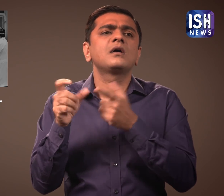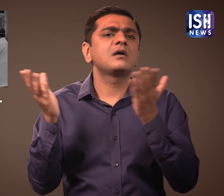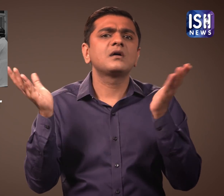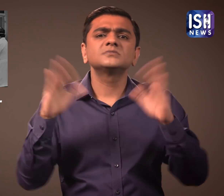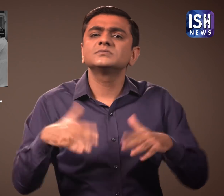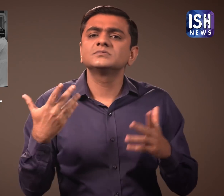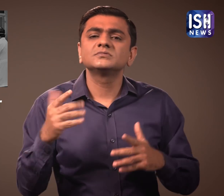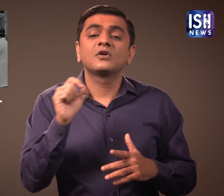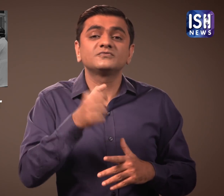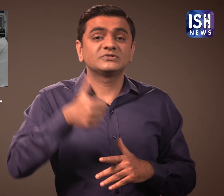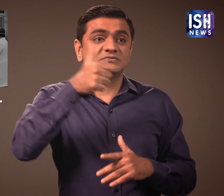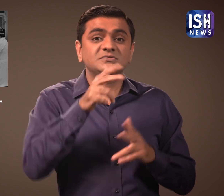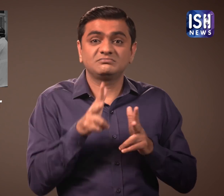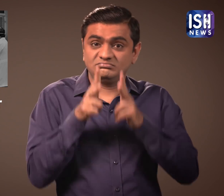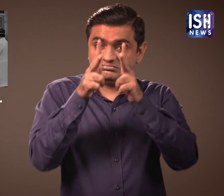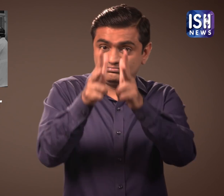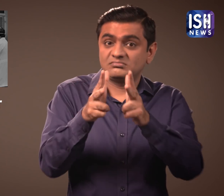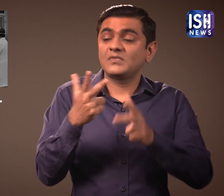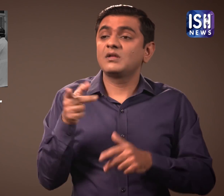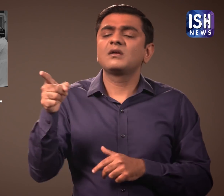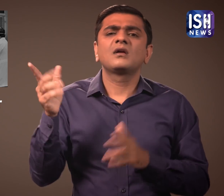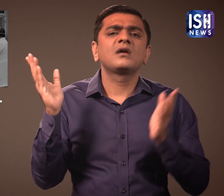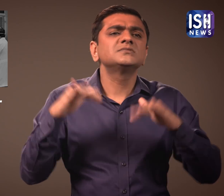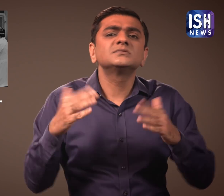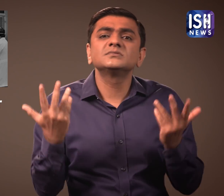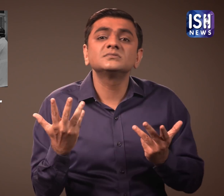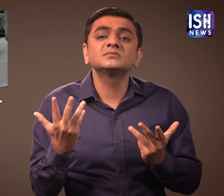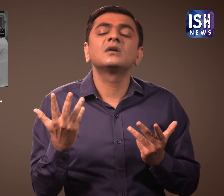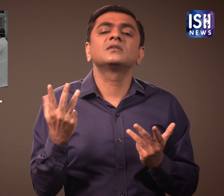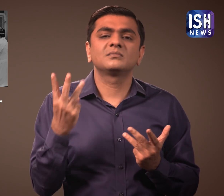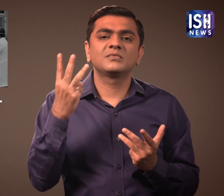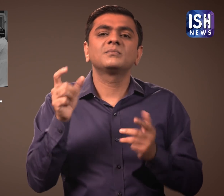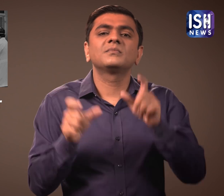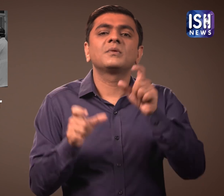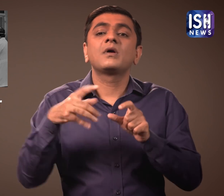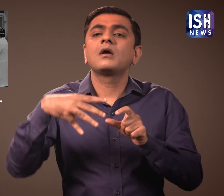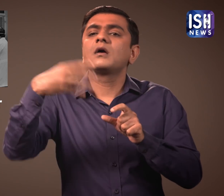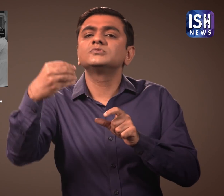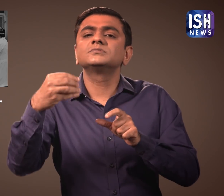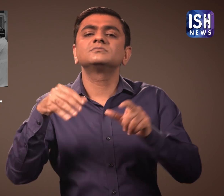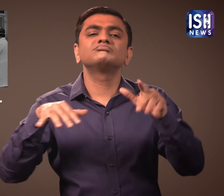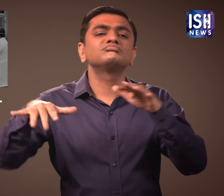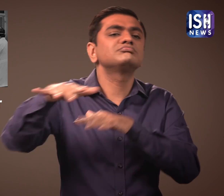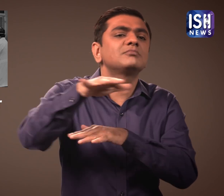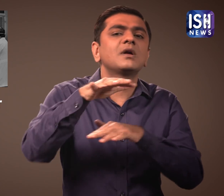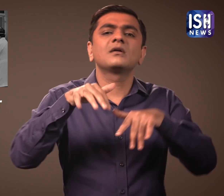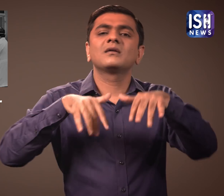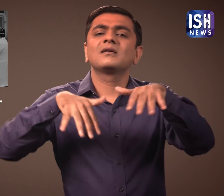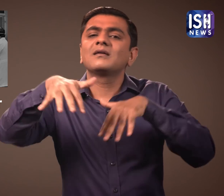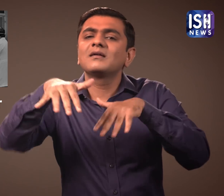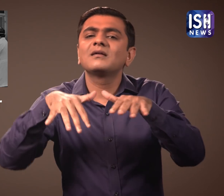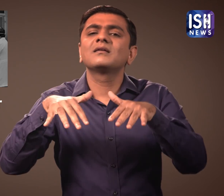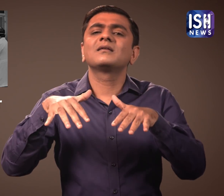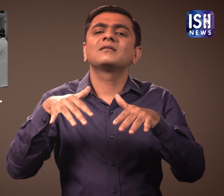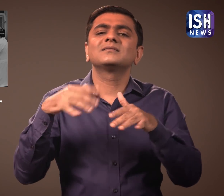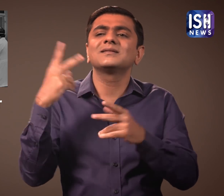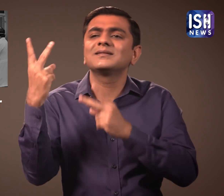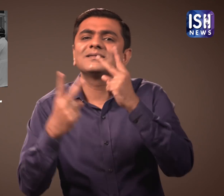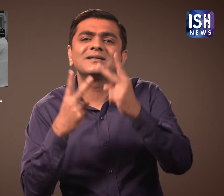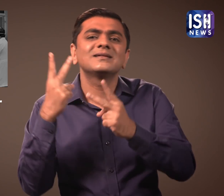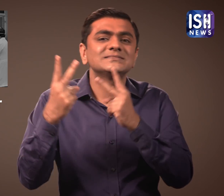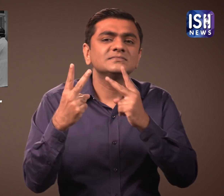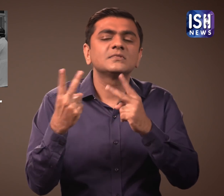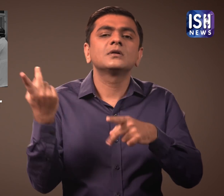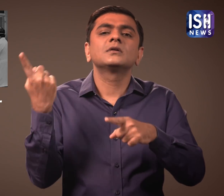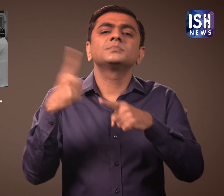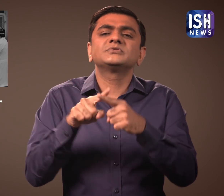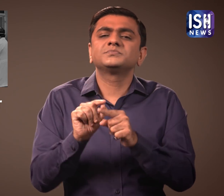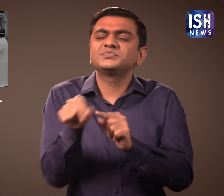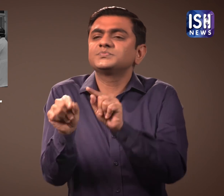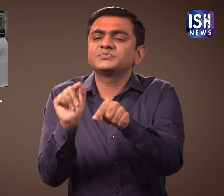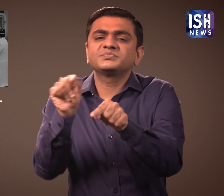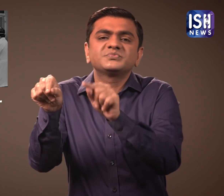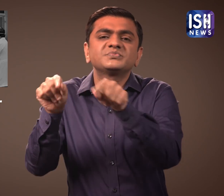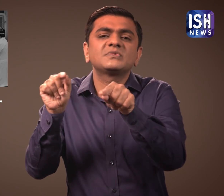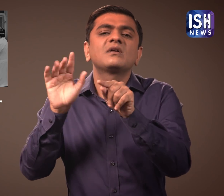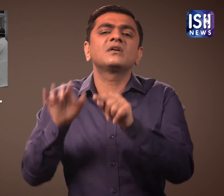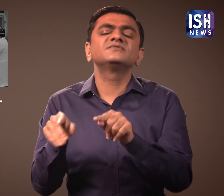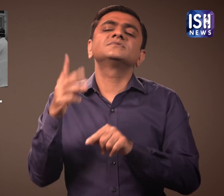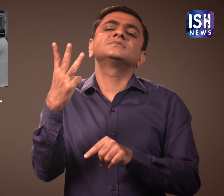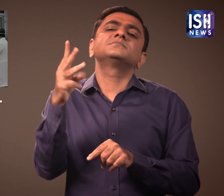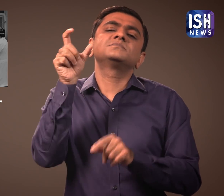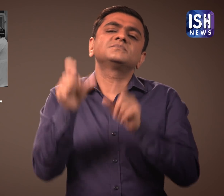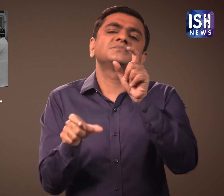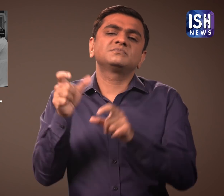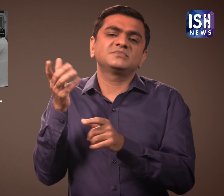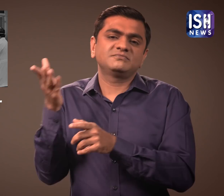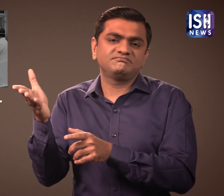They got infected because they were travelling and came in contact with other people.